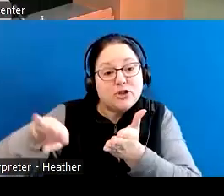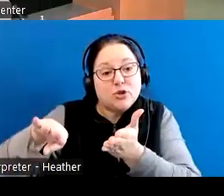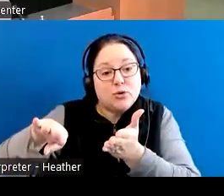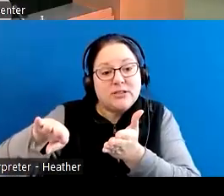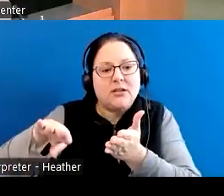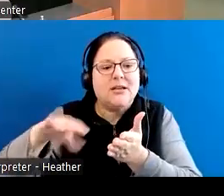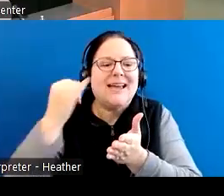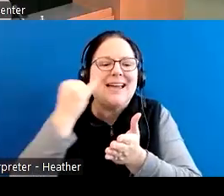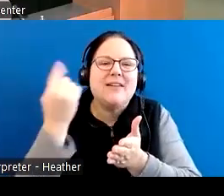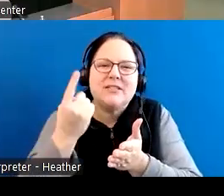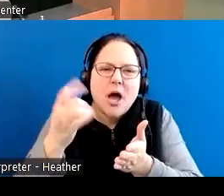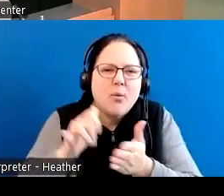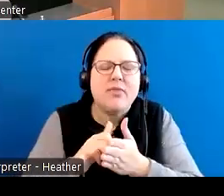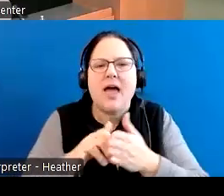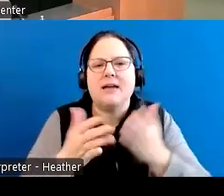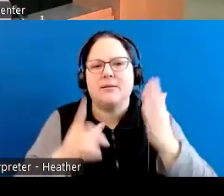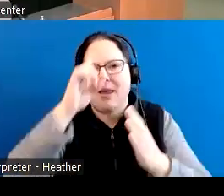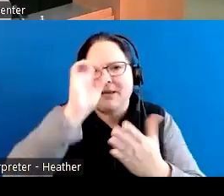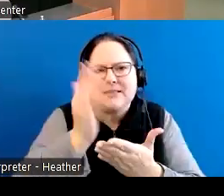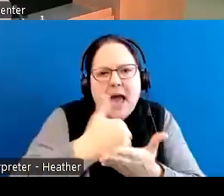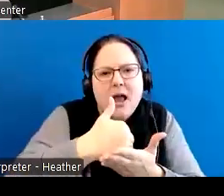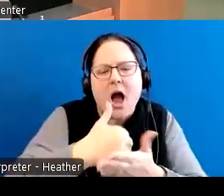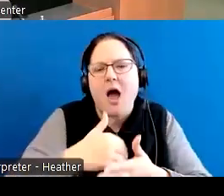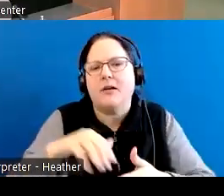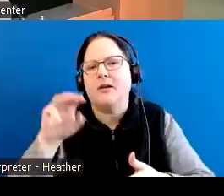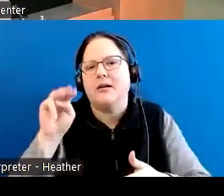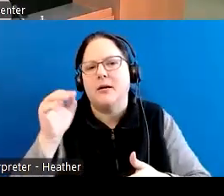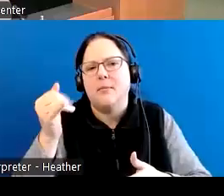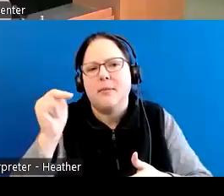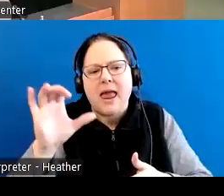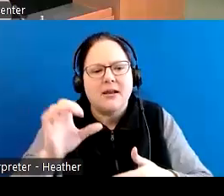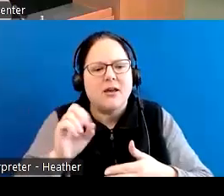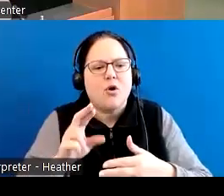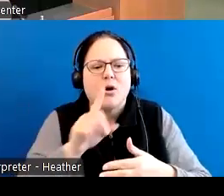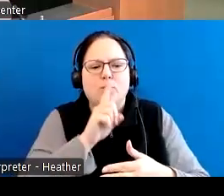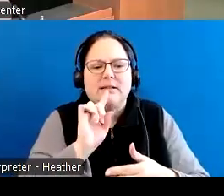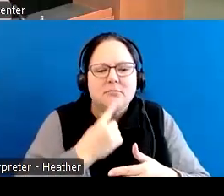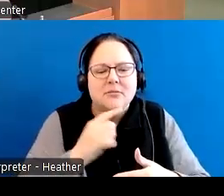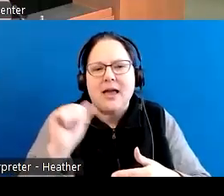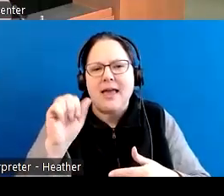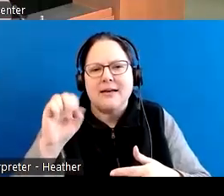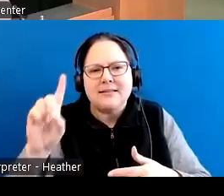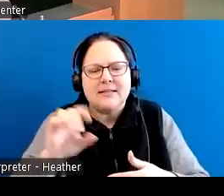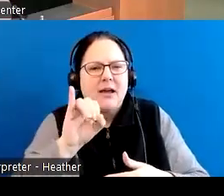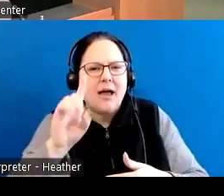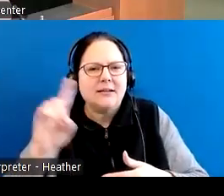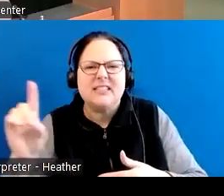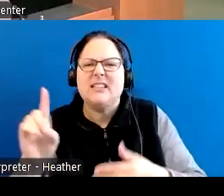someone that's actively psychotic or manic or has severe ASD or ID wouldn't be able, once you learn a little bit about the intervention, you'll see why that wouldn't